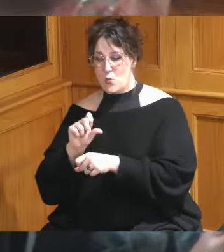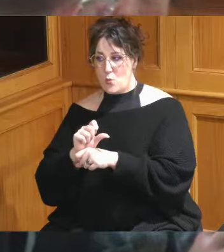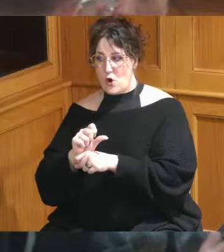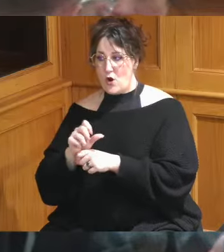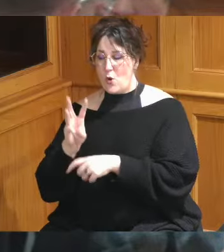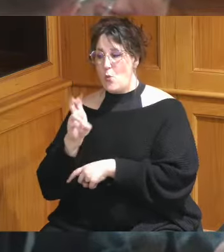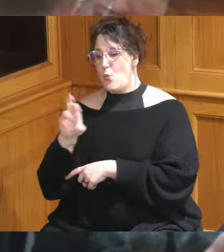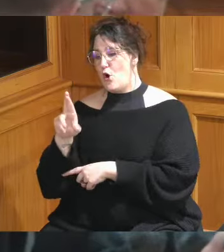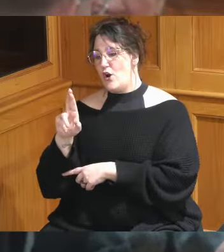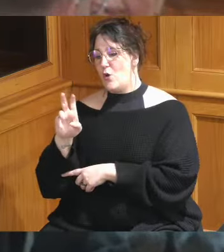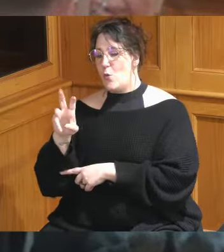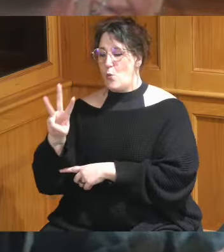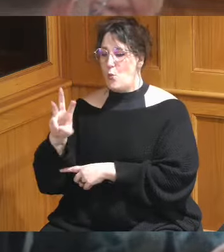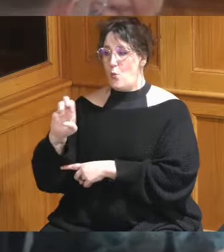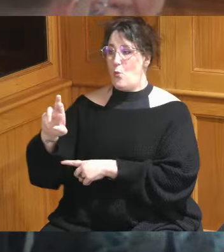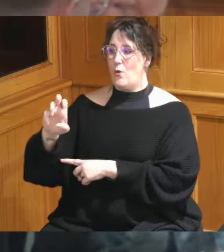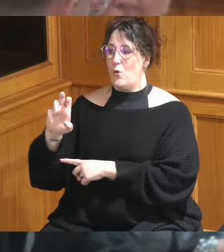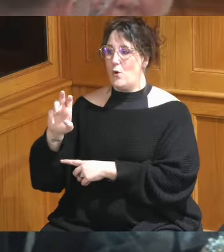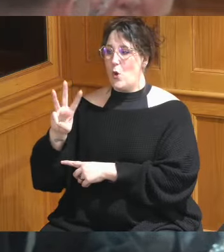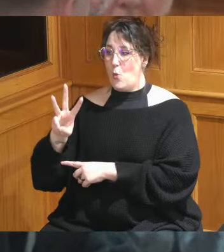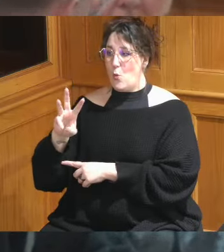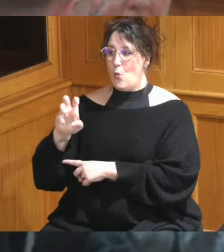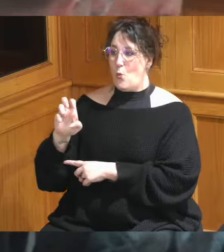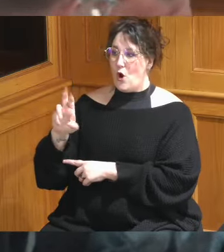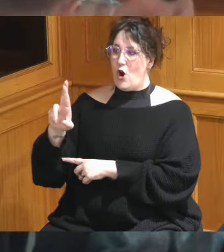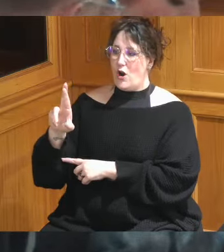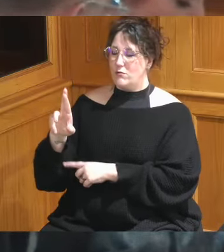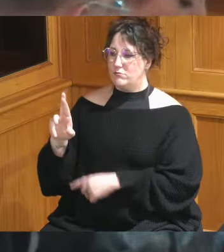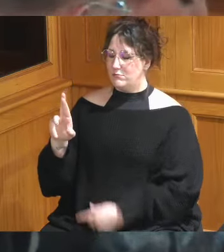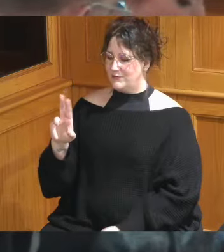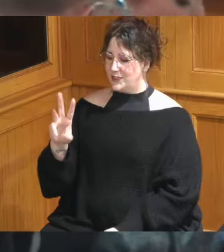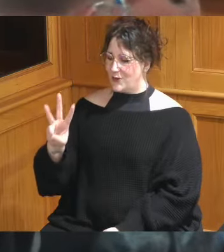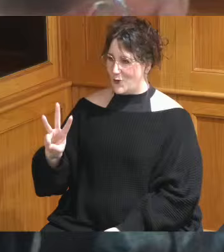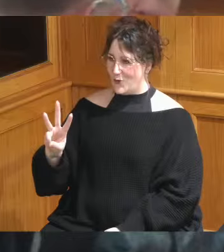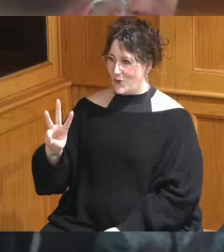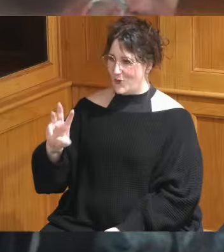Madiera Road. these projects will facilitate the elimination of the household sewage treatment